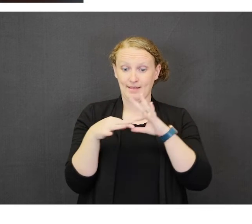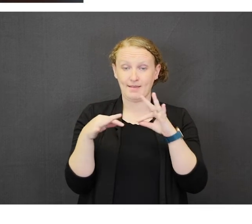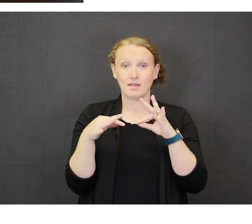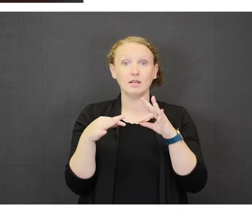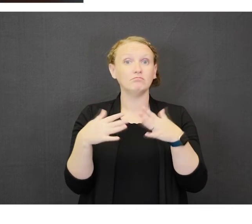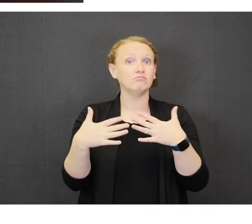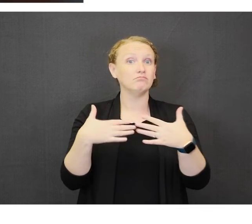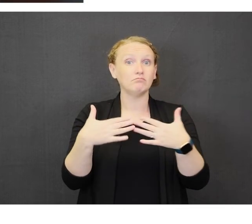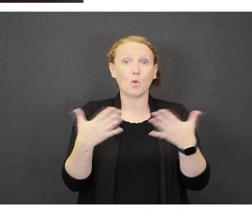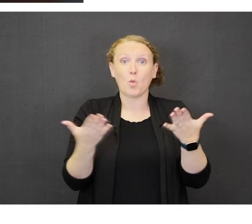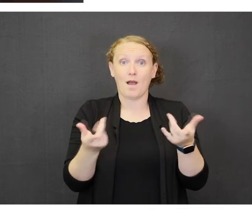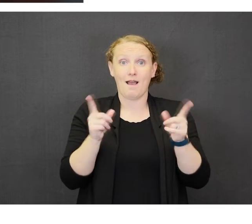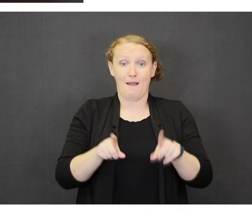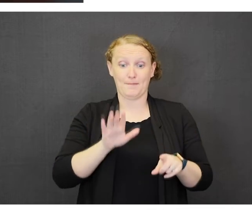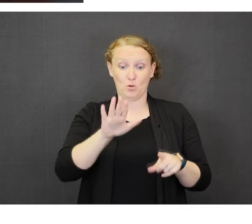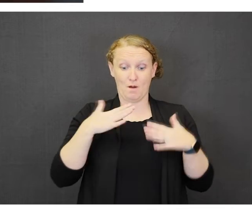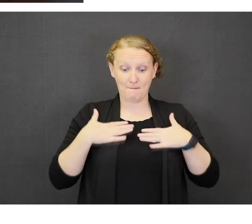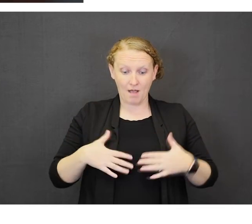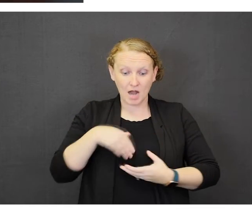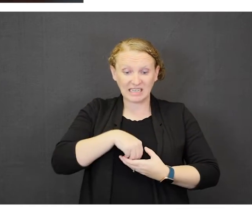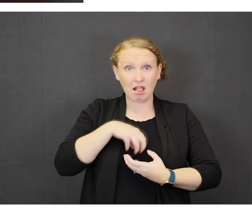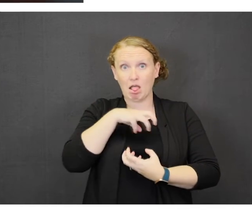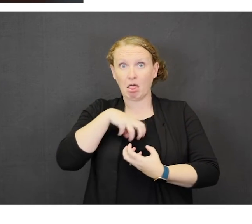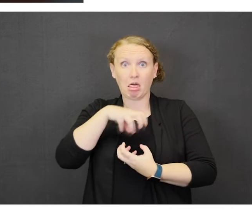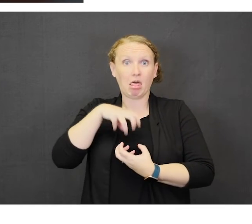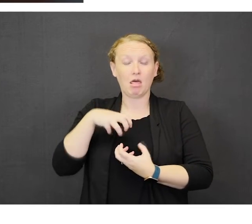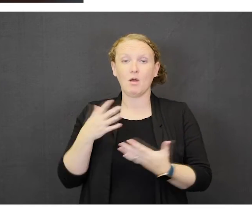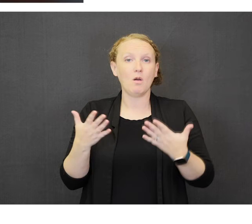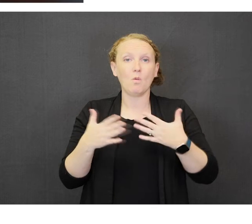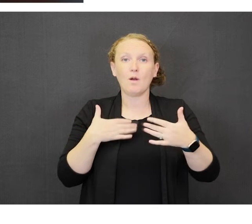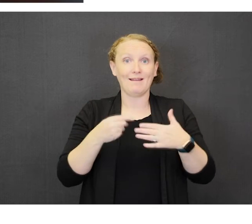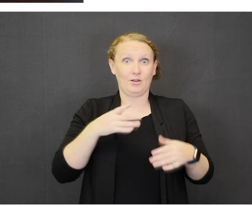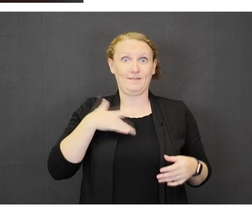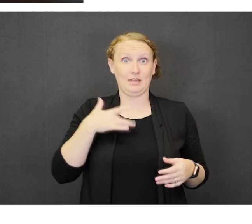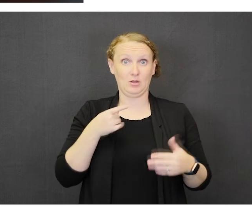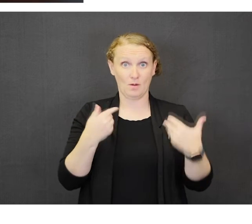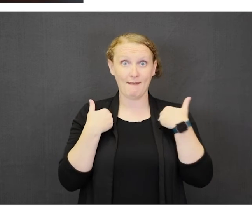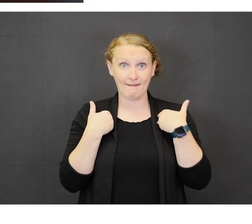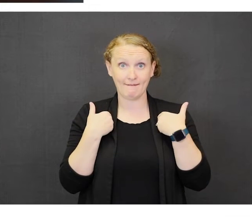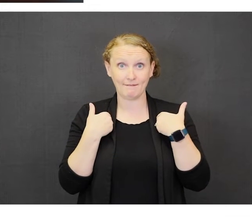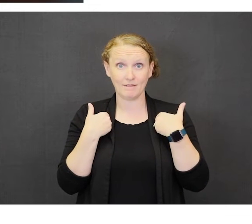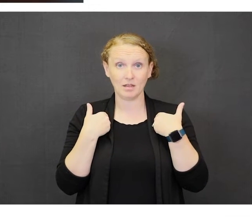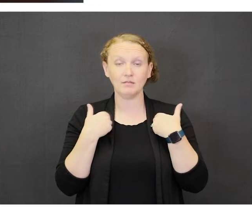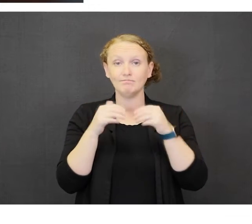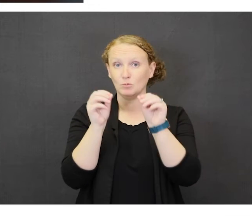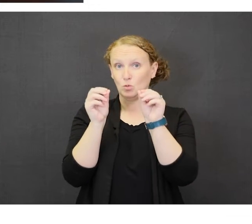happening in your bodies whatever reaction you're having is okay 102 00:00:00,undefined --> 00:06:21,55